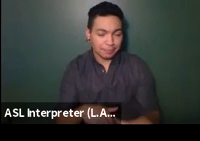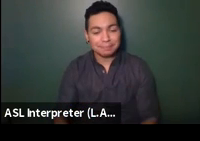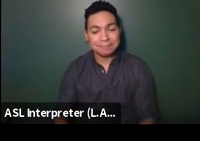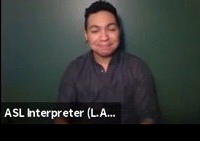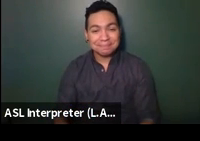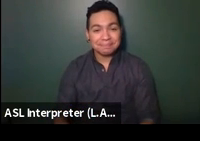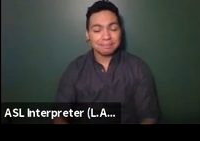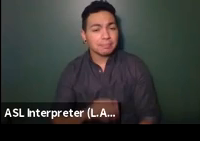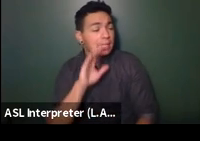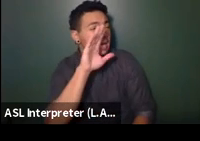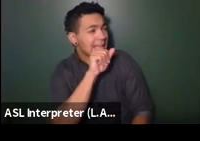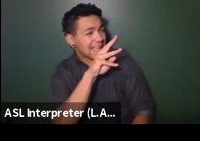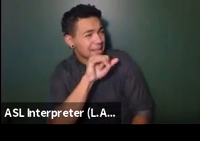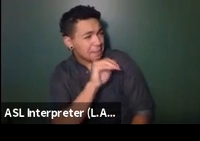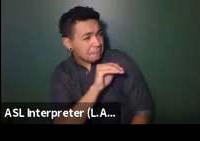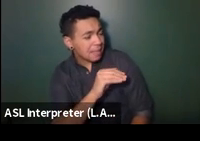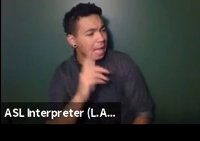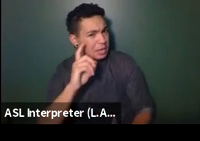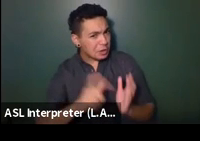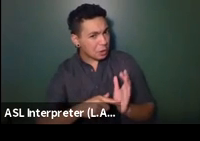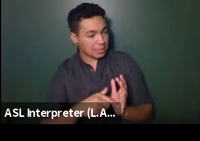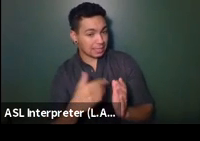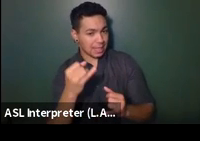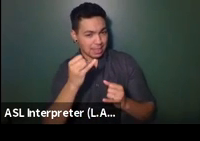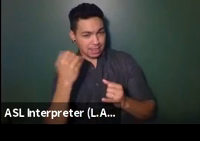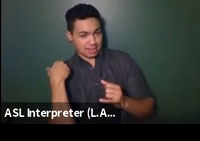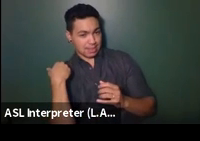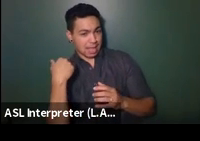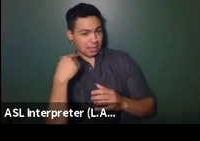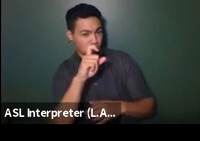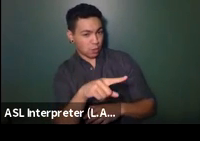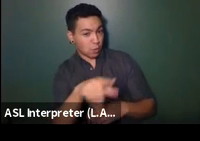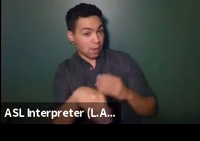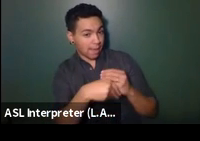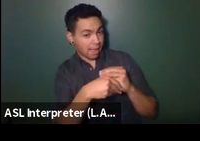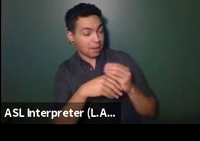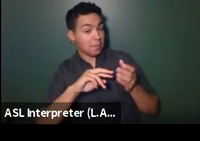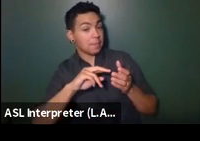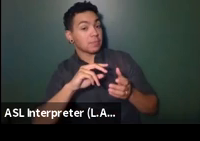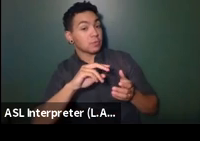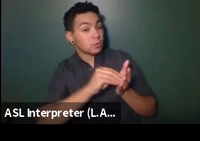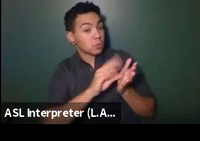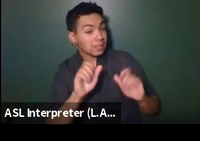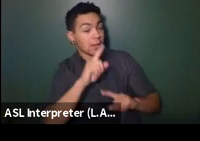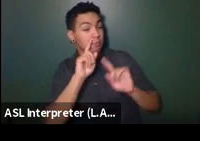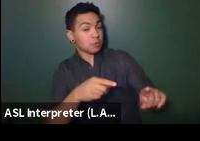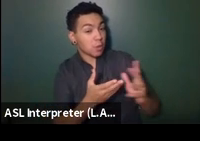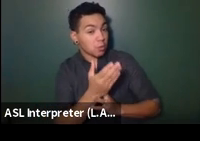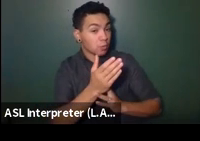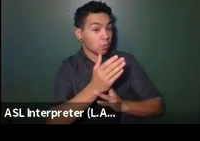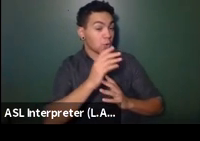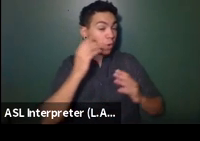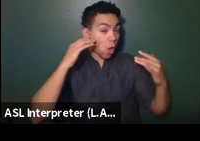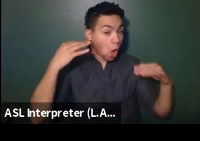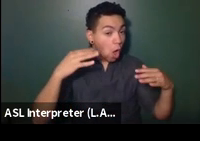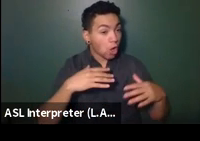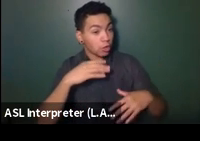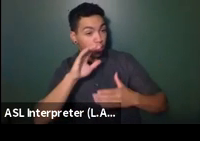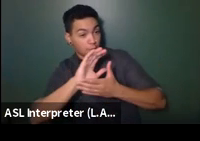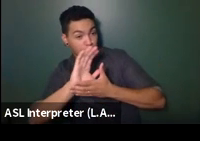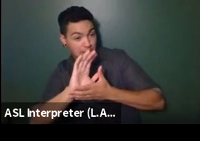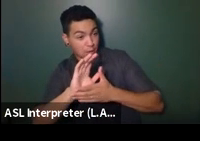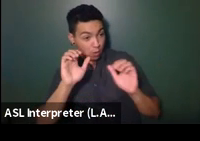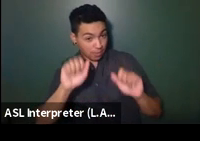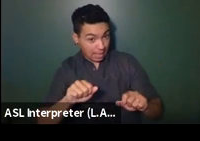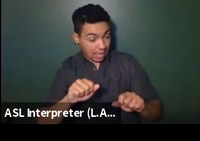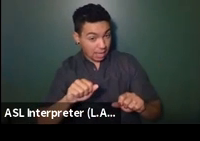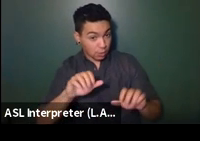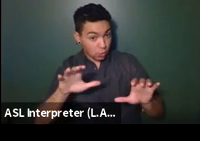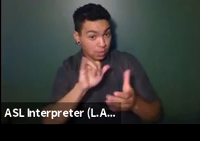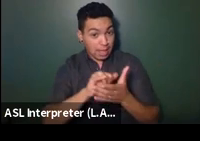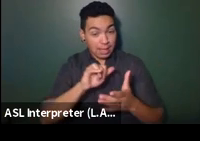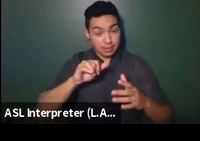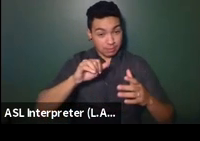Kristina Wambold: Amy, I noticed that you had in the last question you had added it so that students could respond by audio or video. Is that something that the teacher can do to like can they create the question with audio or video